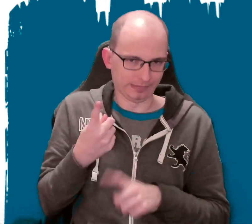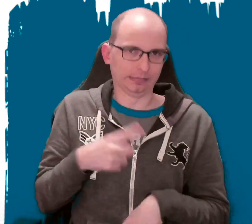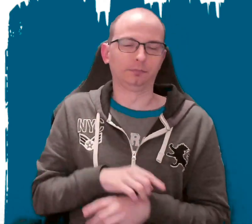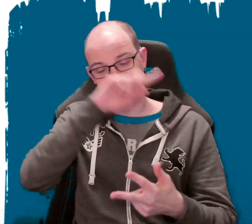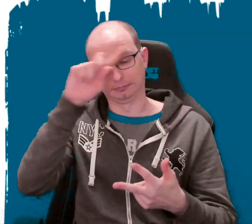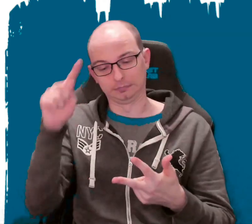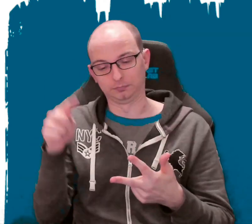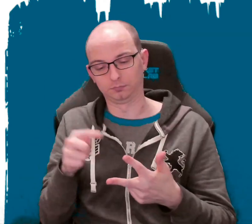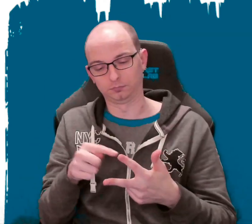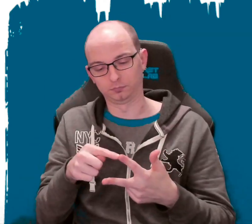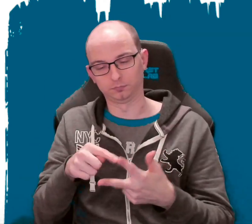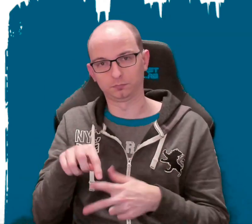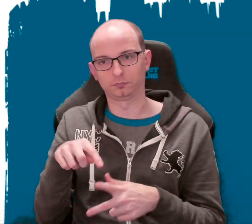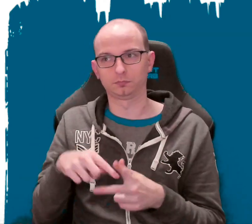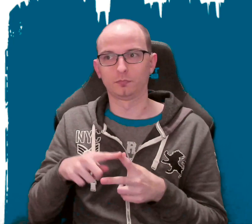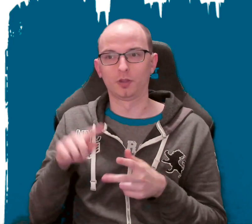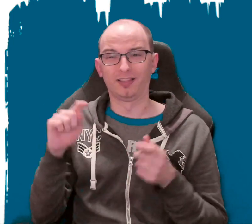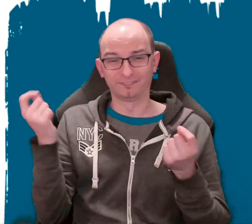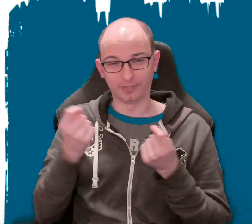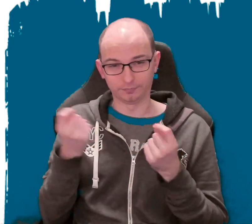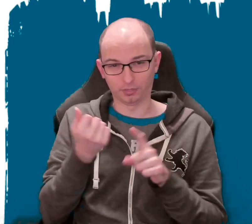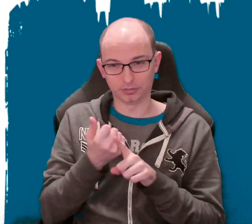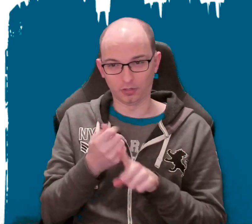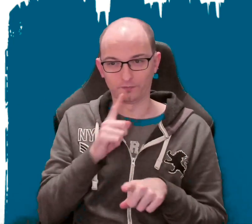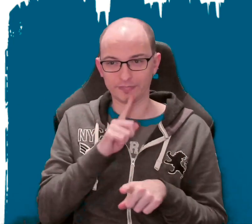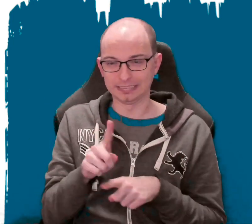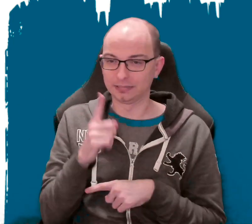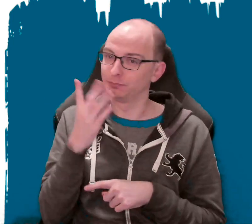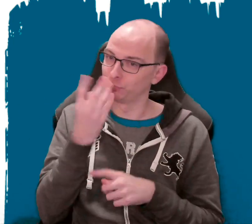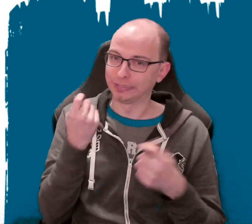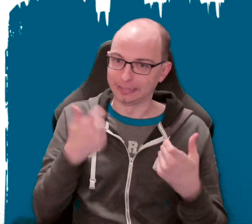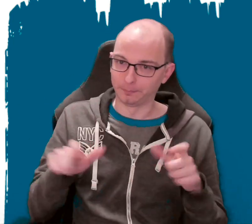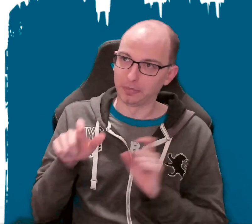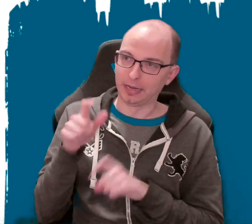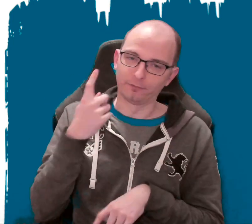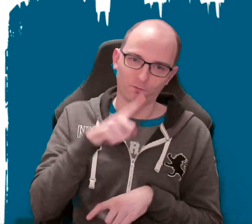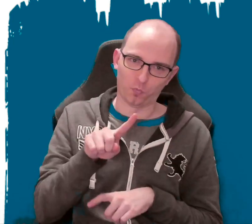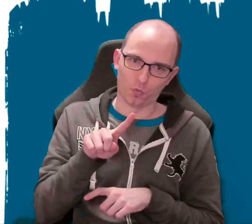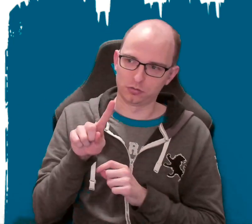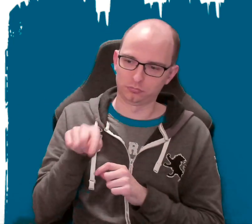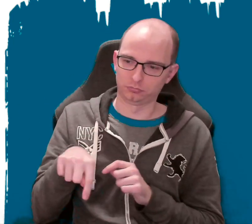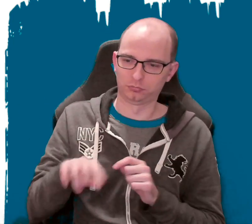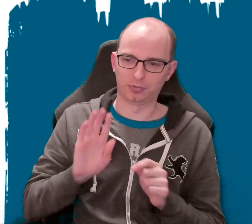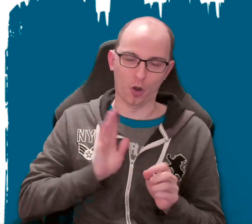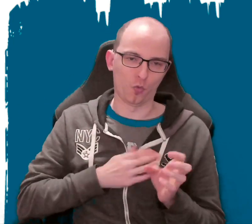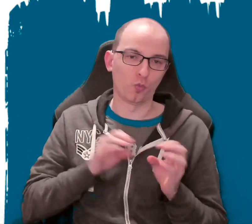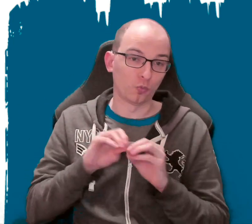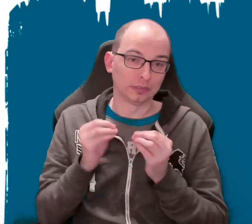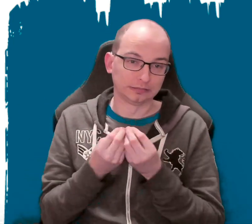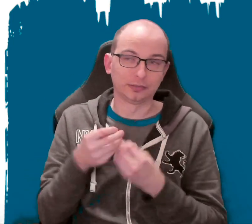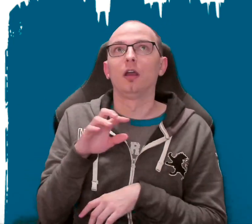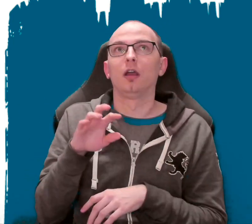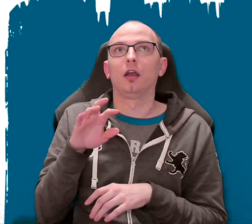The festival itself is a pretty big one too, for our organization.